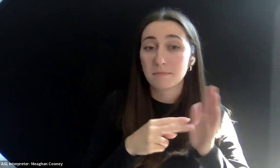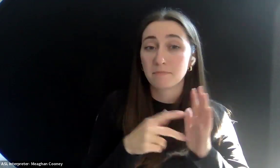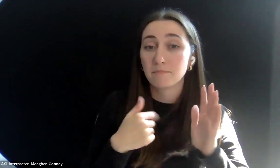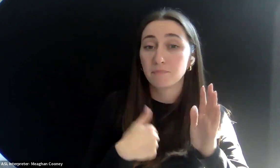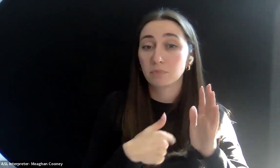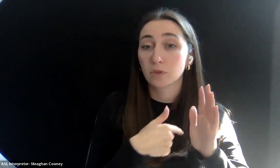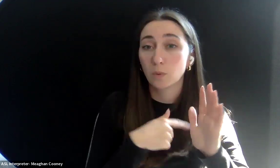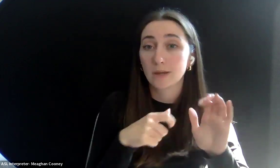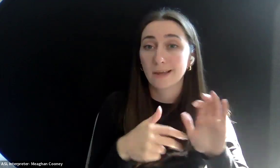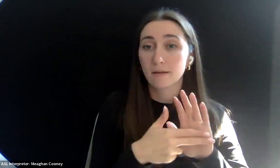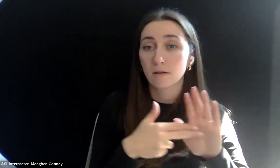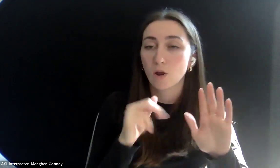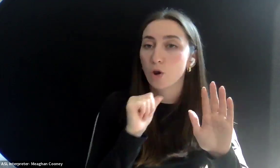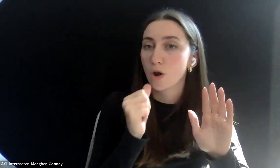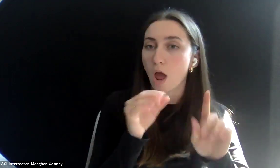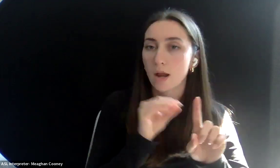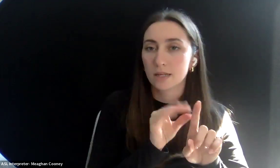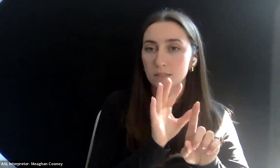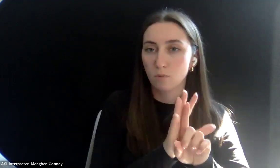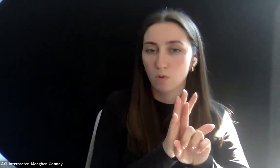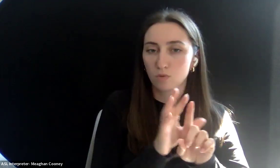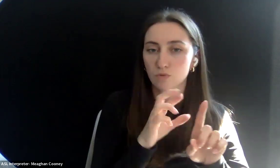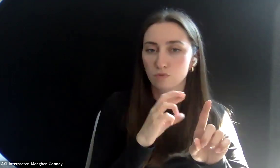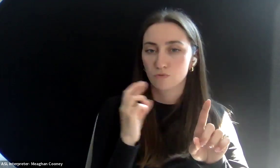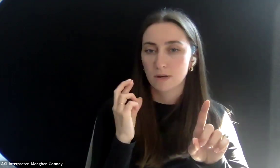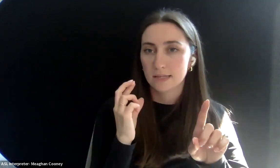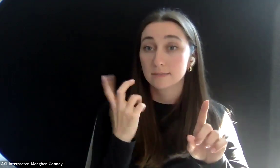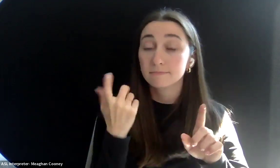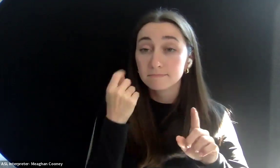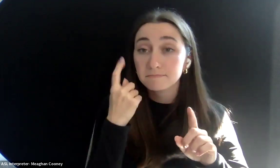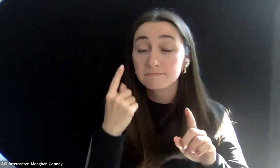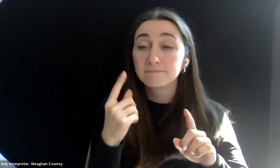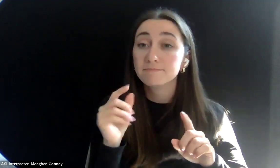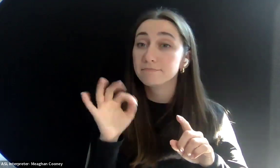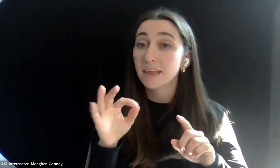parameters, for instance, sea level rise if you're in an inland area.